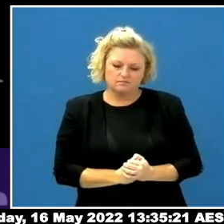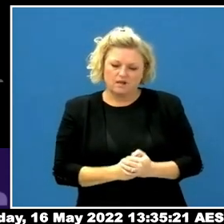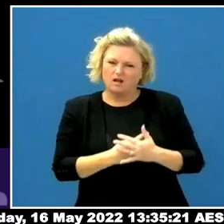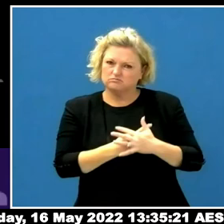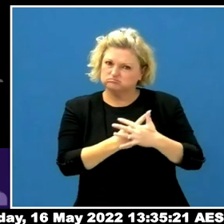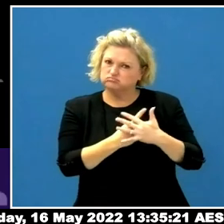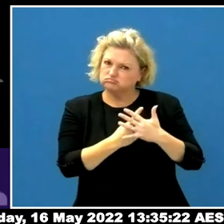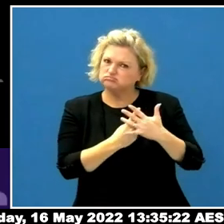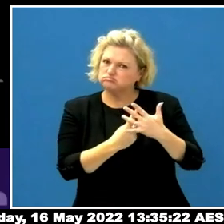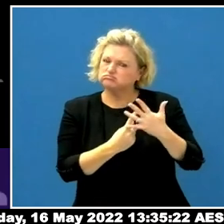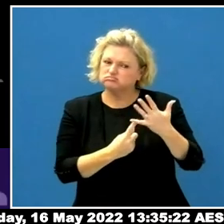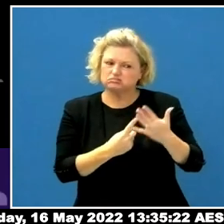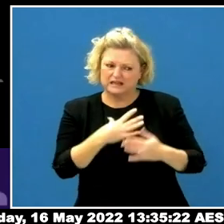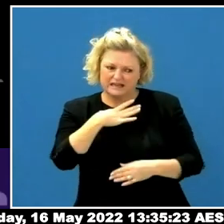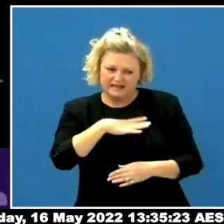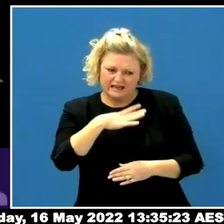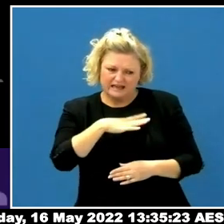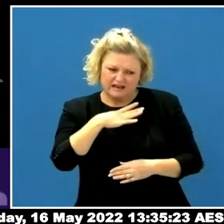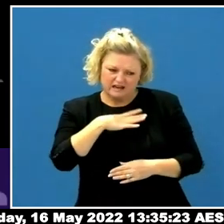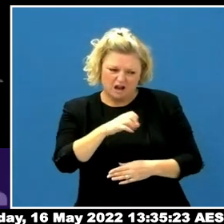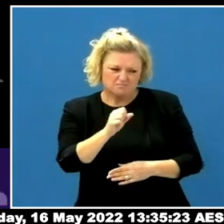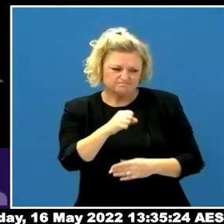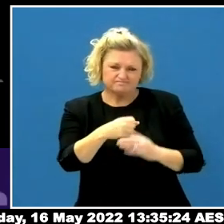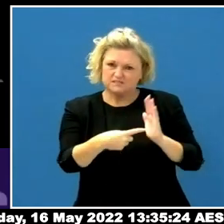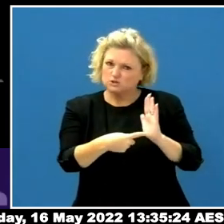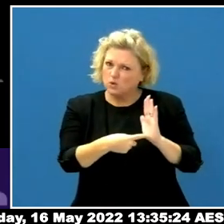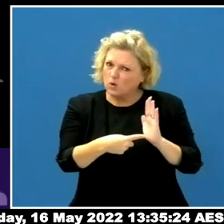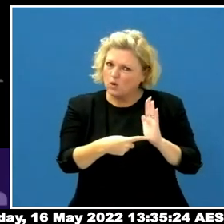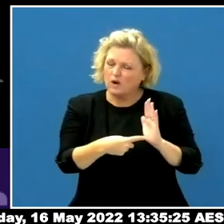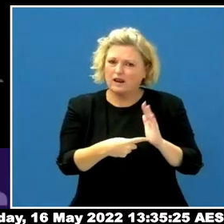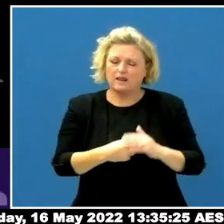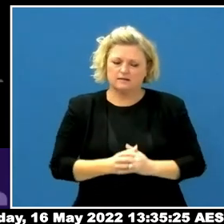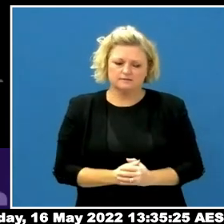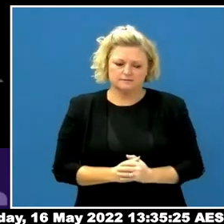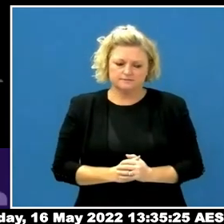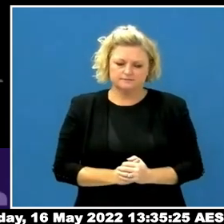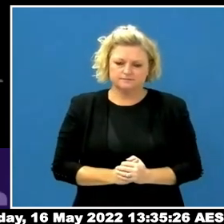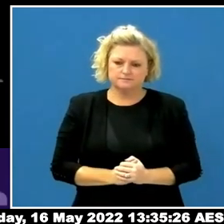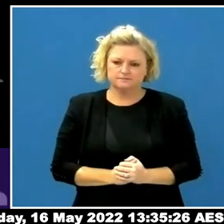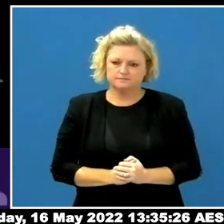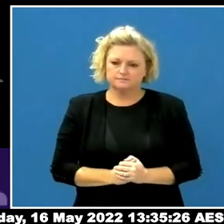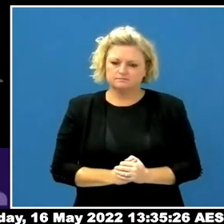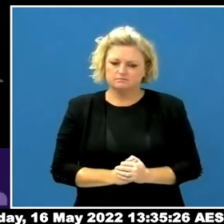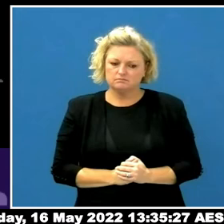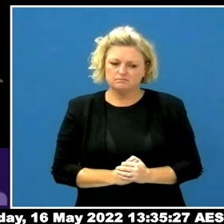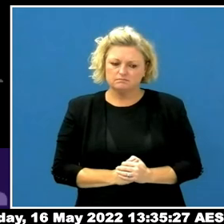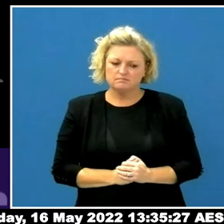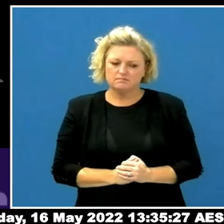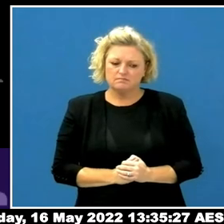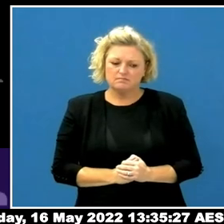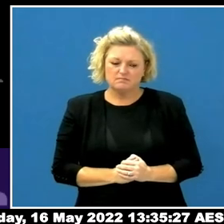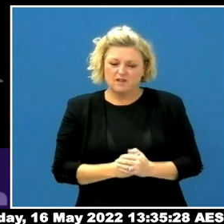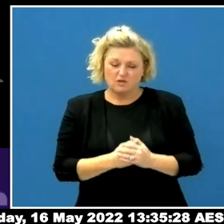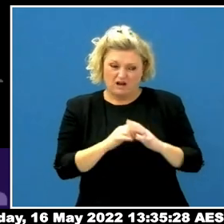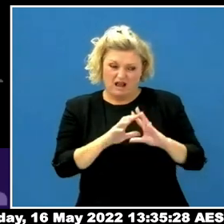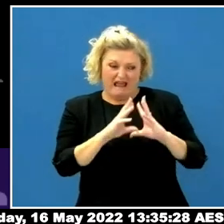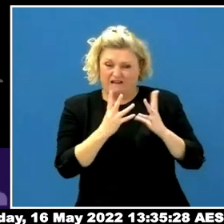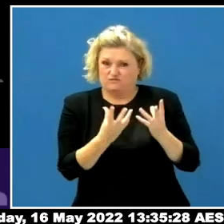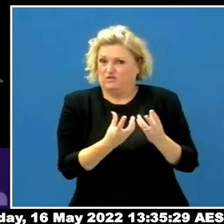needs. Just all his personal care plus his everyday to day life, putting on shoes and